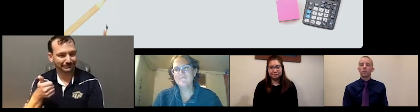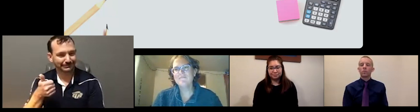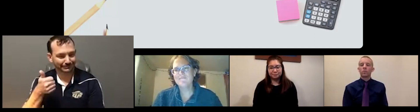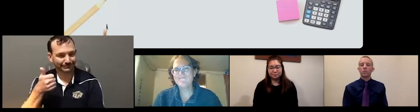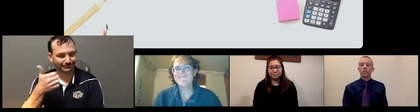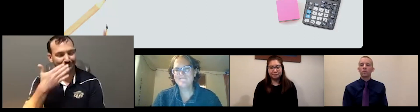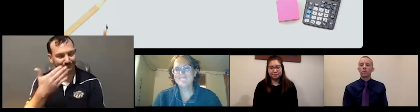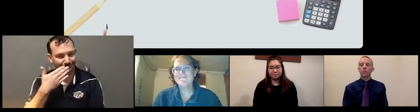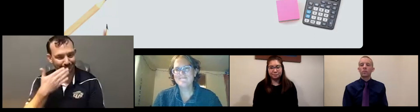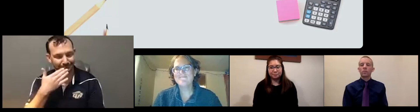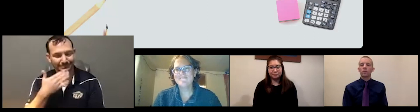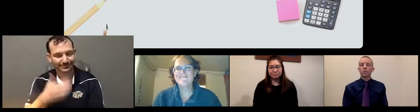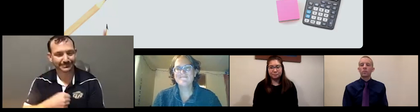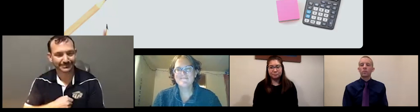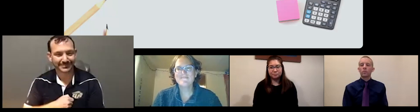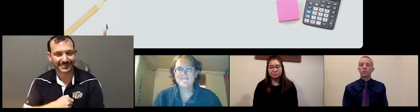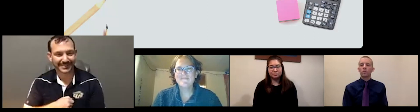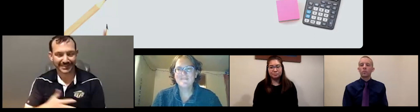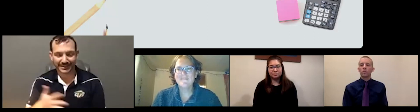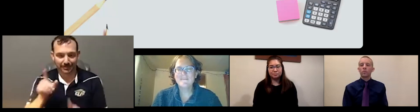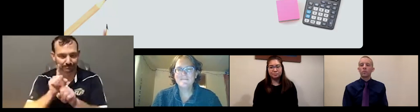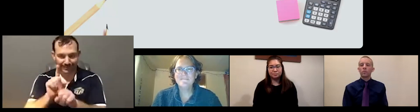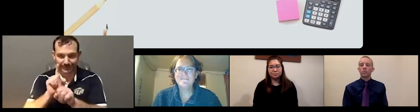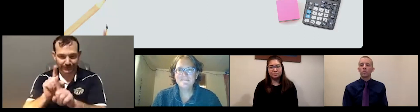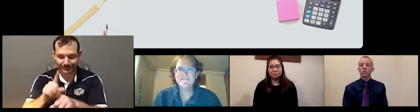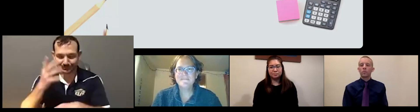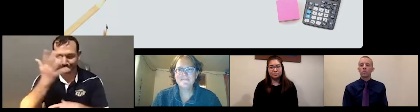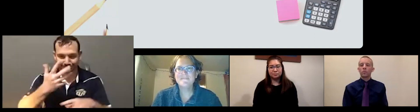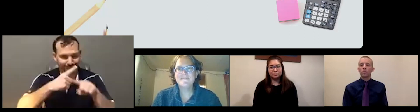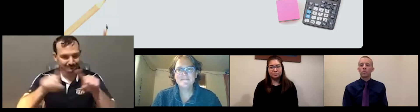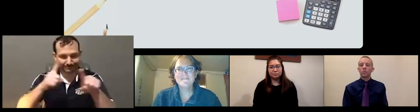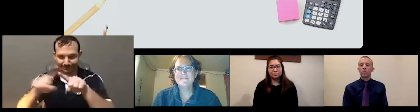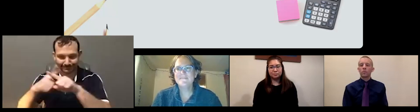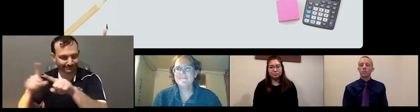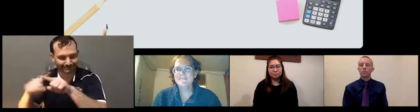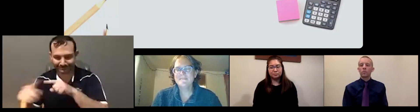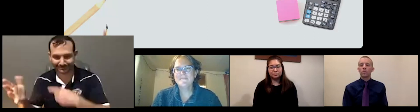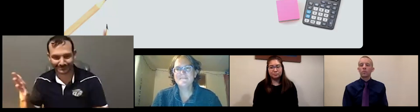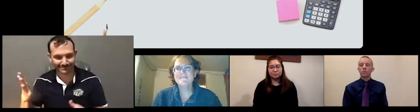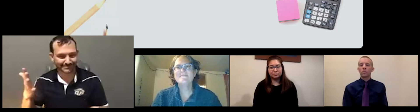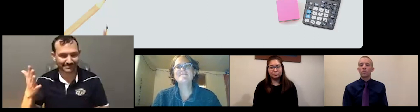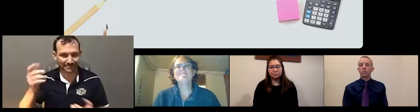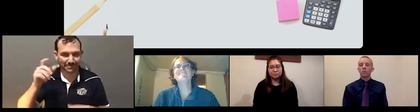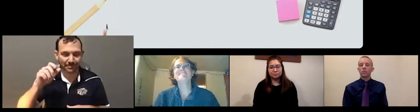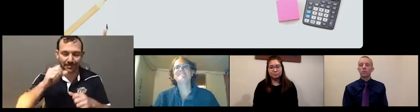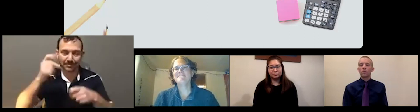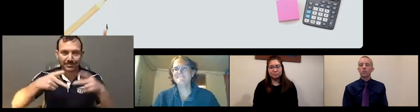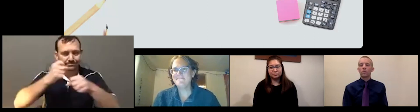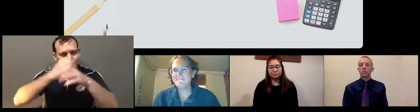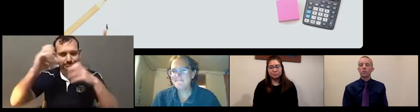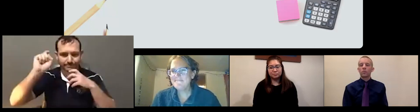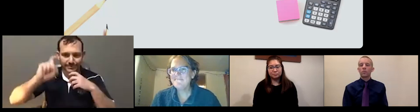Thank you. Mentors can look different. Some people might think mentors need